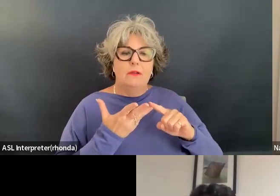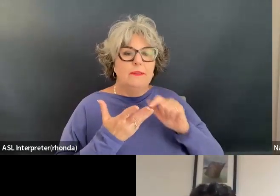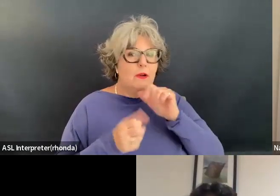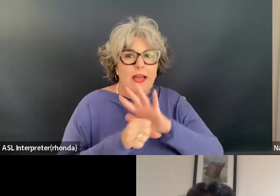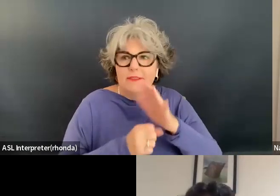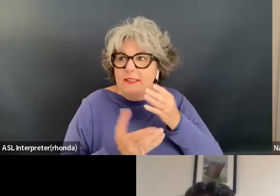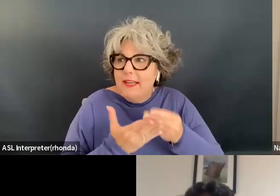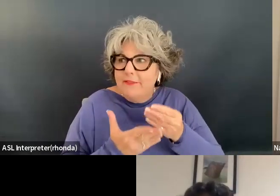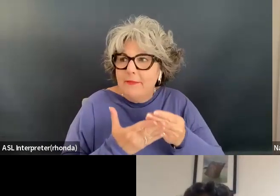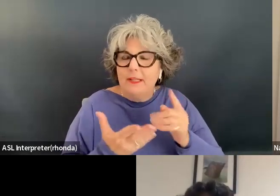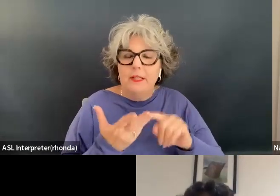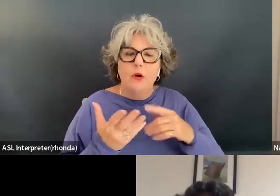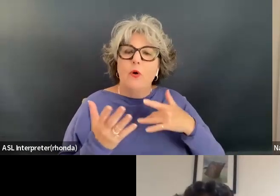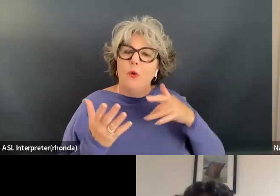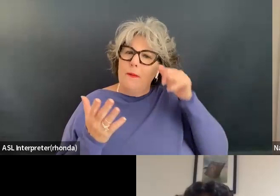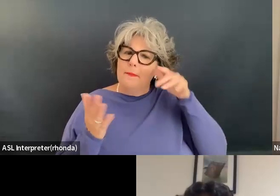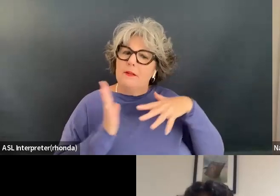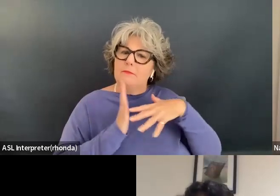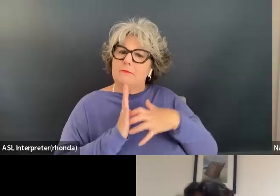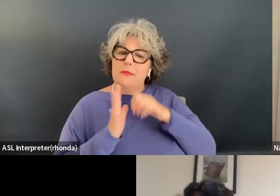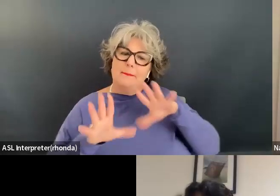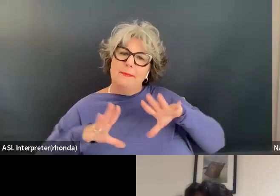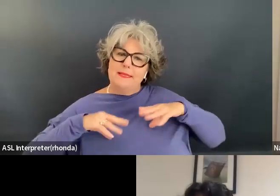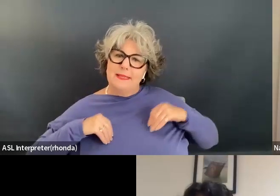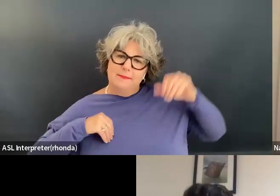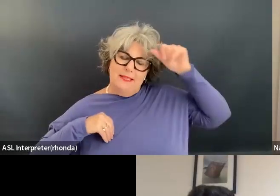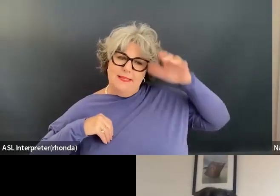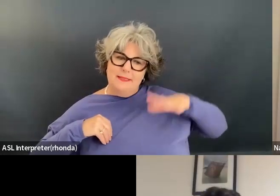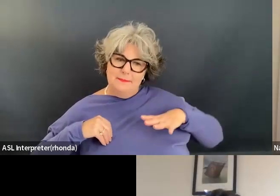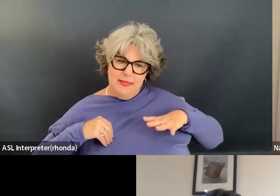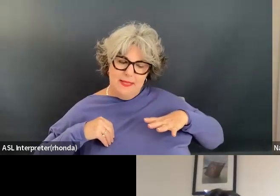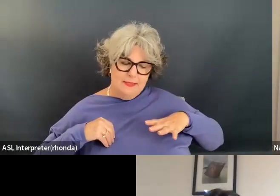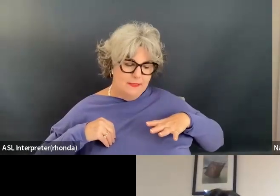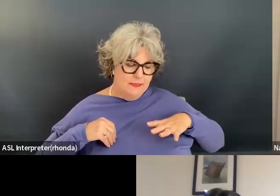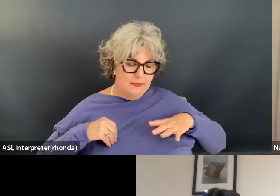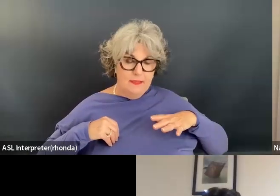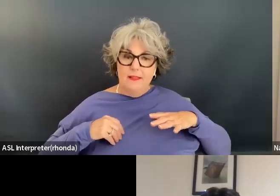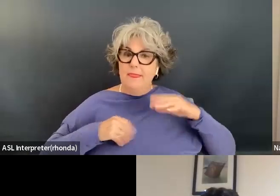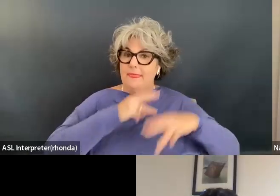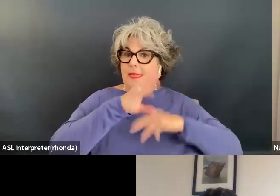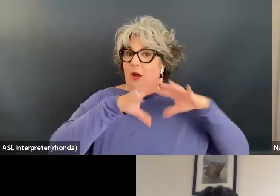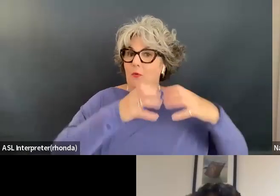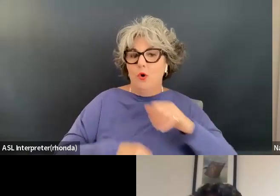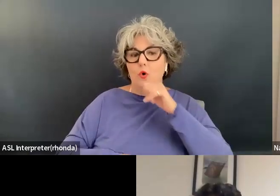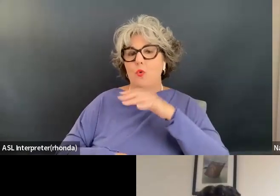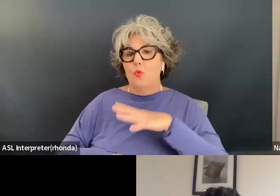or they are vulnerable, so they will not be accepted. So in such a world, women must be like Barbies,